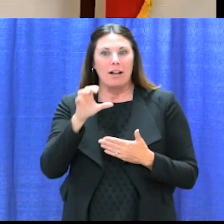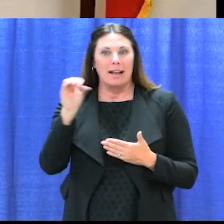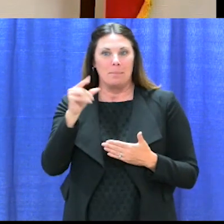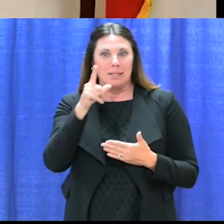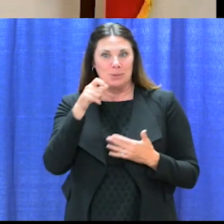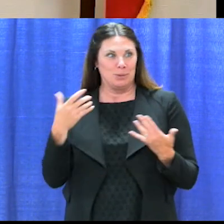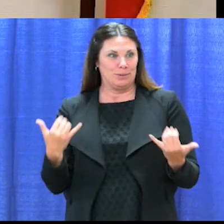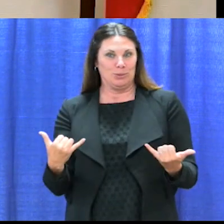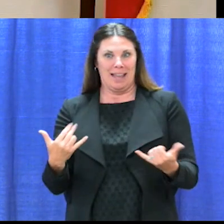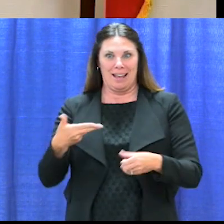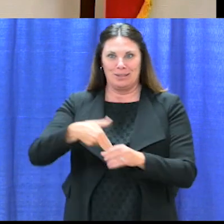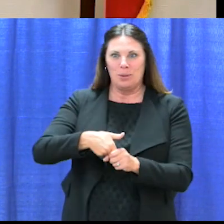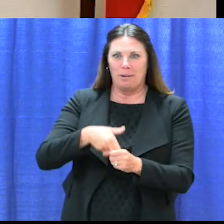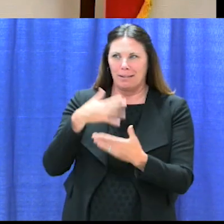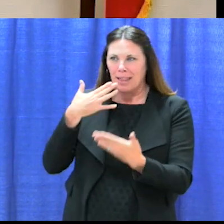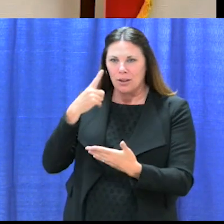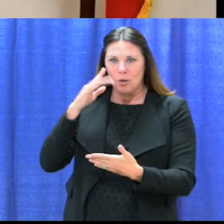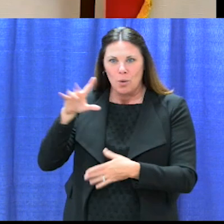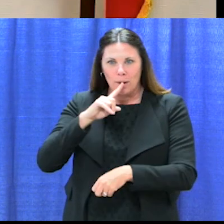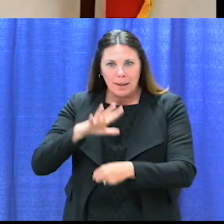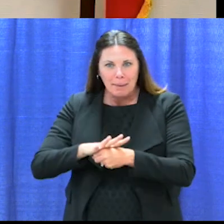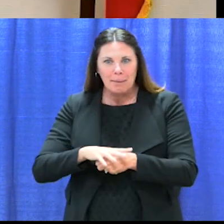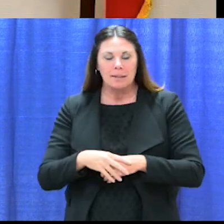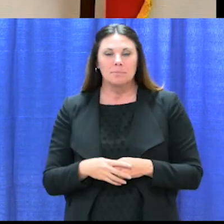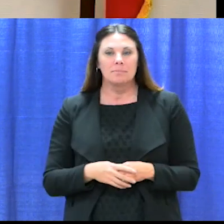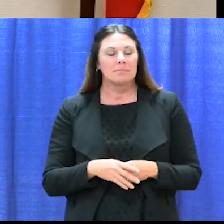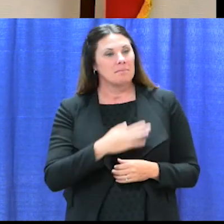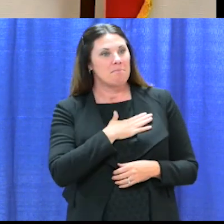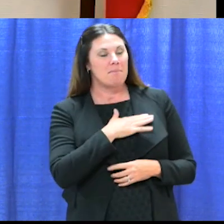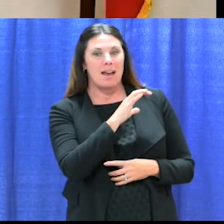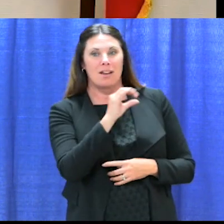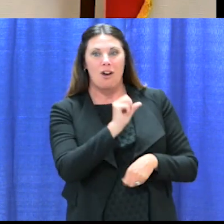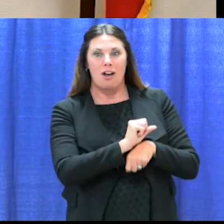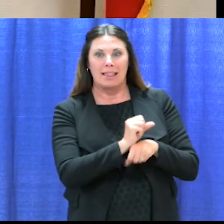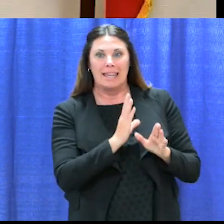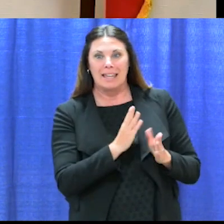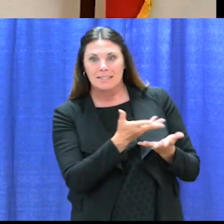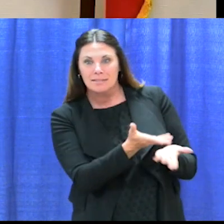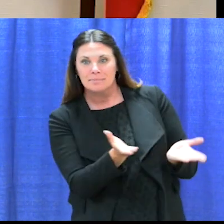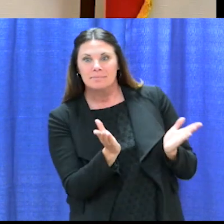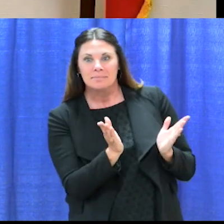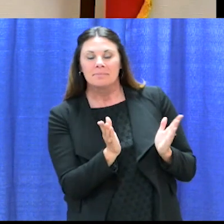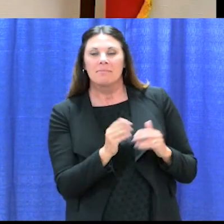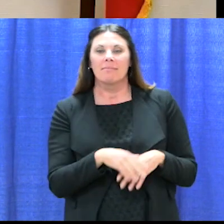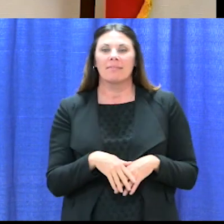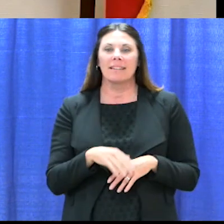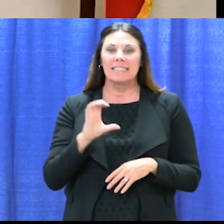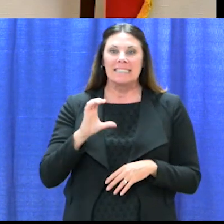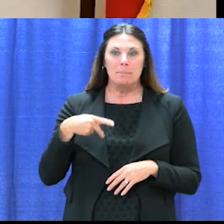I thank all my colleagues in the legislature and those who present it from CPC.